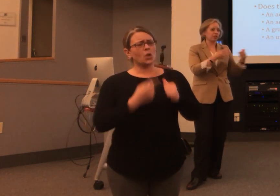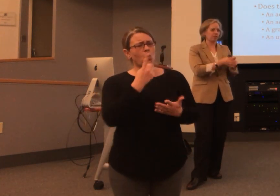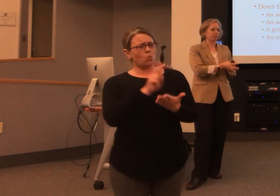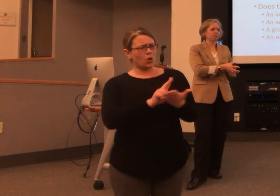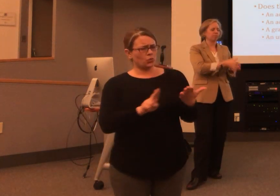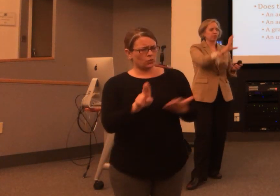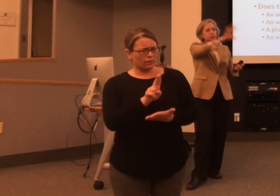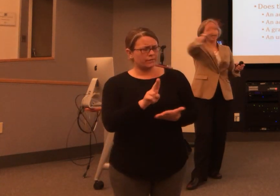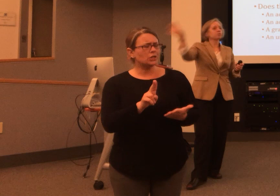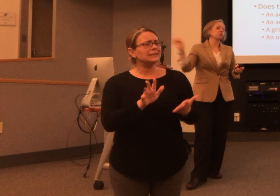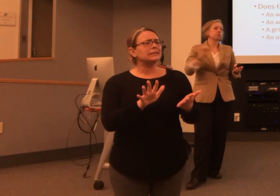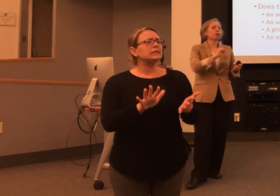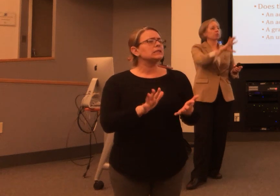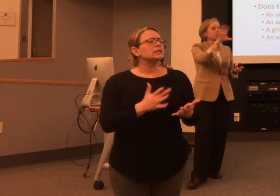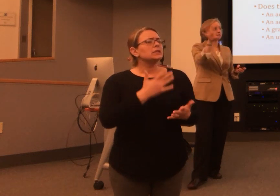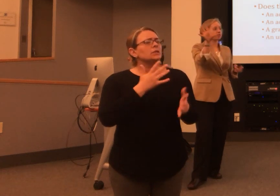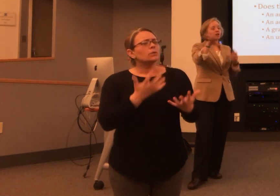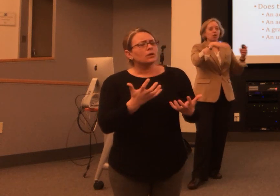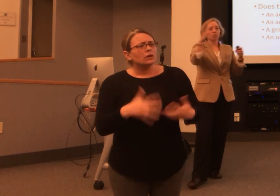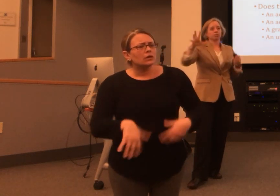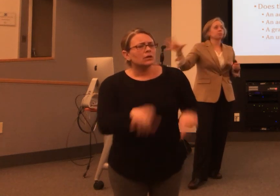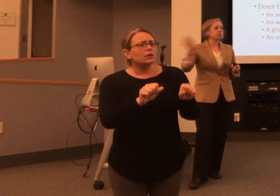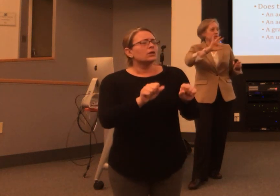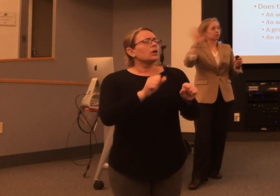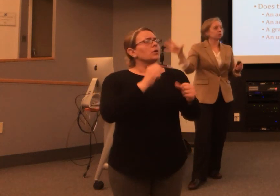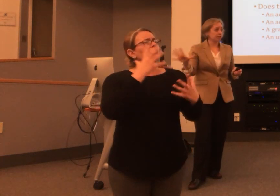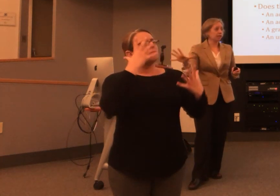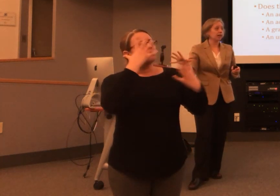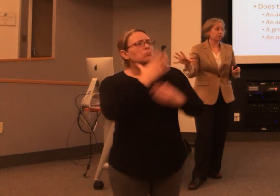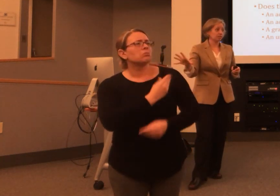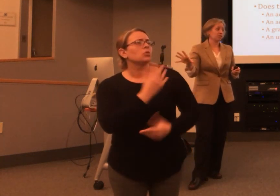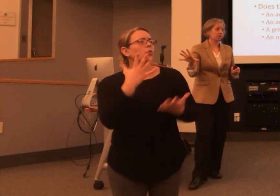where they film lots of different departments all lip sycning to a Lady Gaga song,